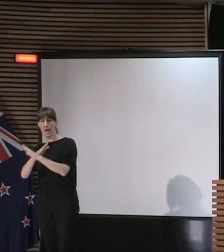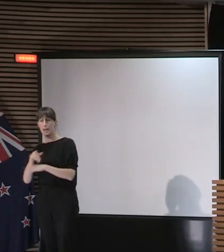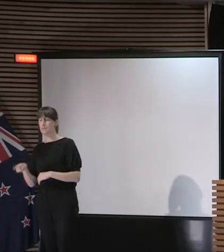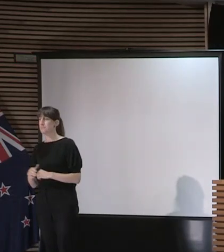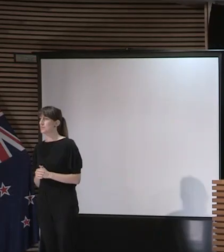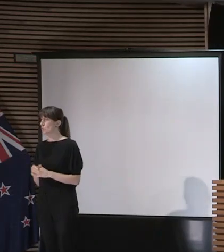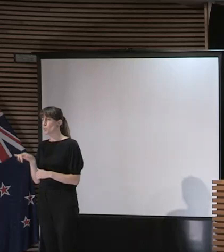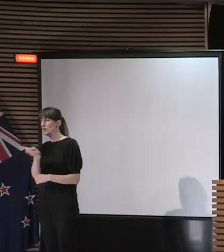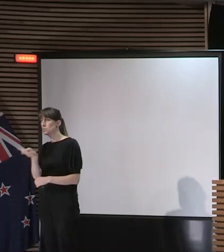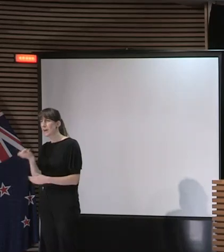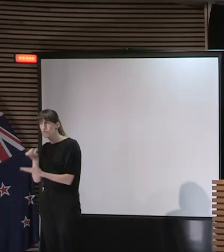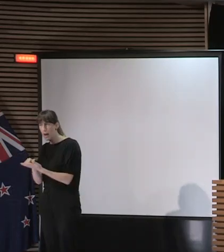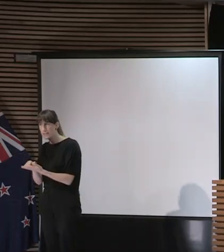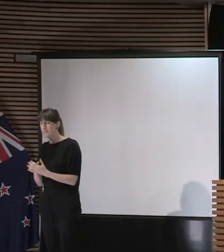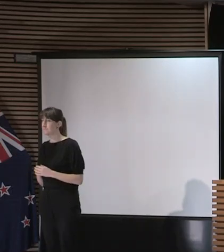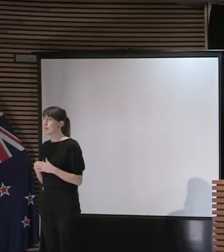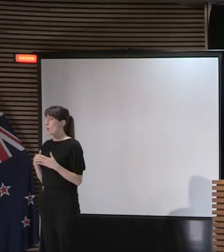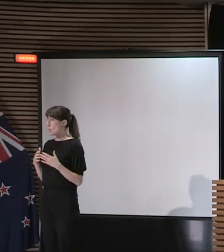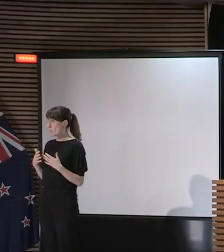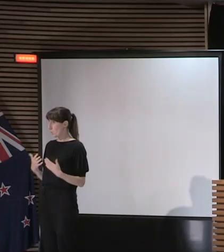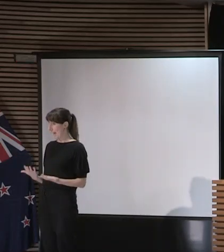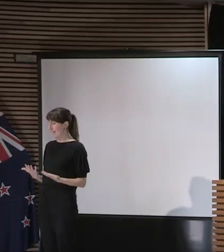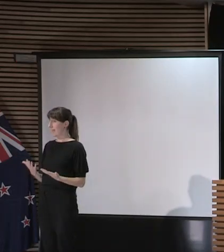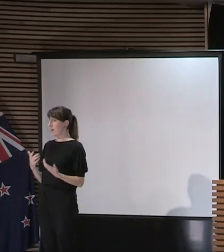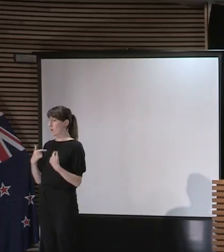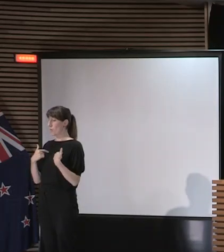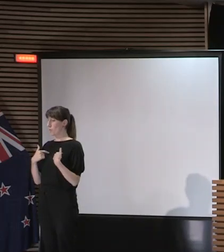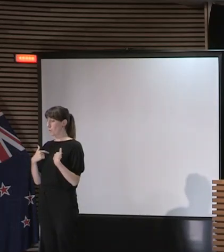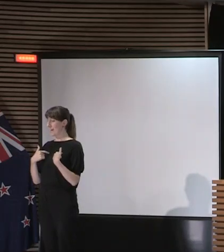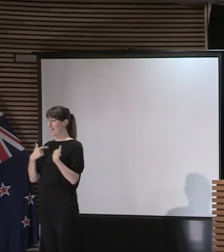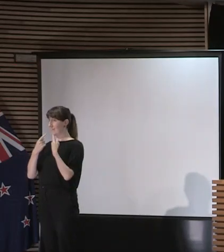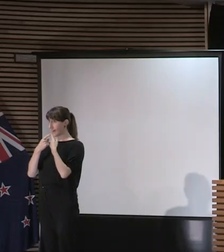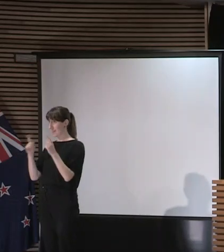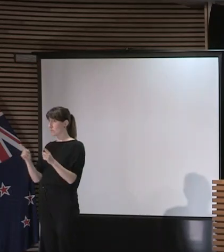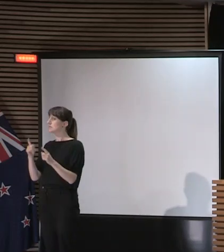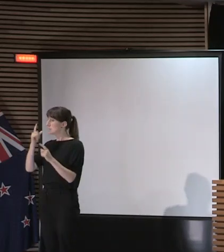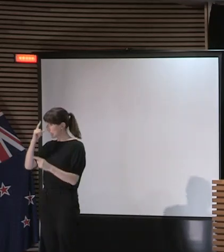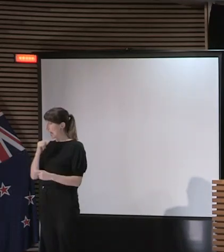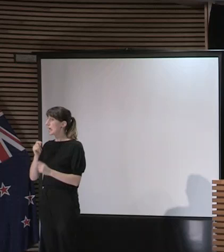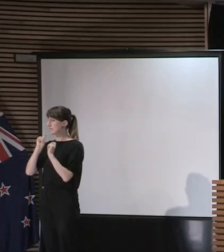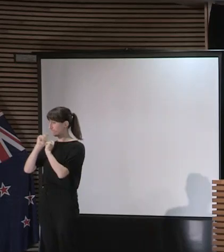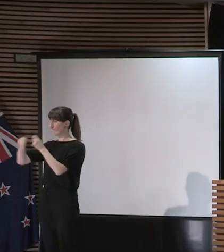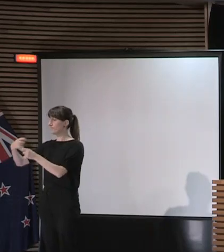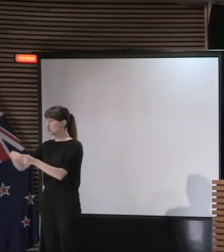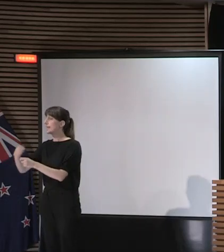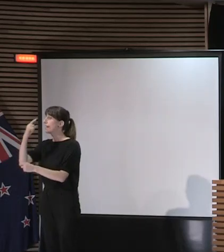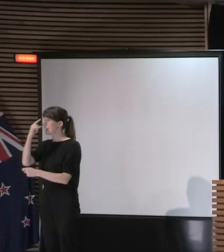have not removed people's rights at Level 3 around accessing shore-based fishing,